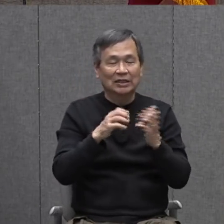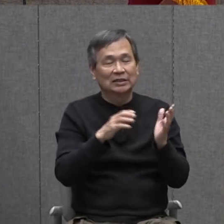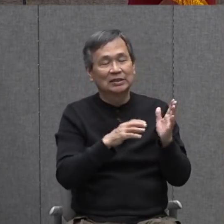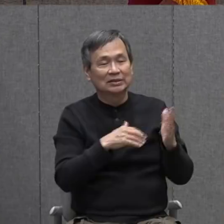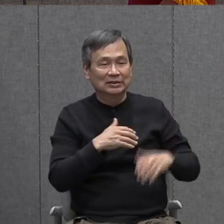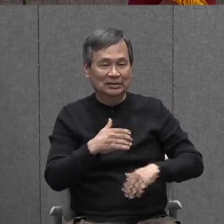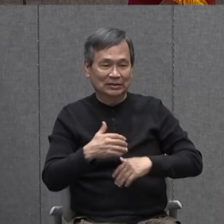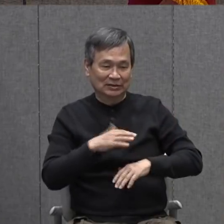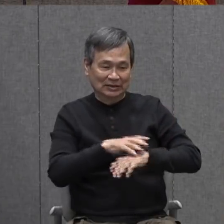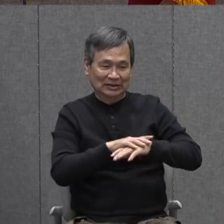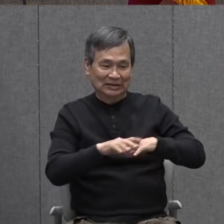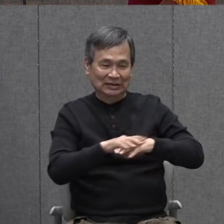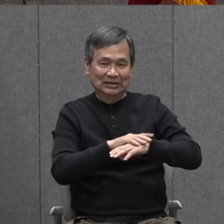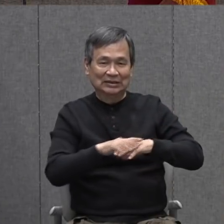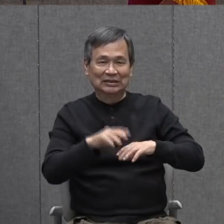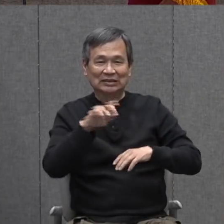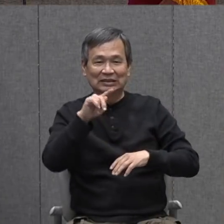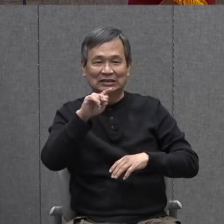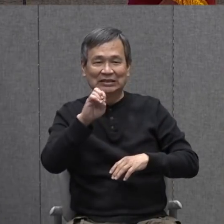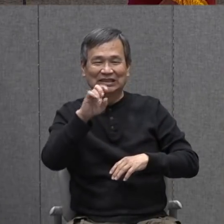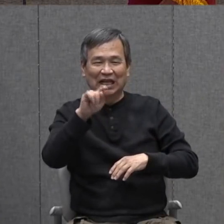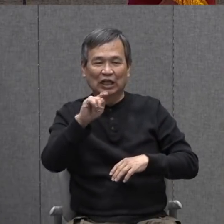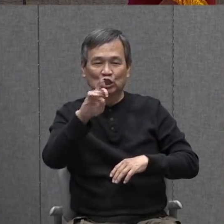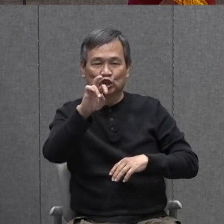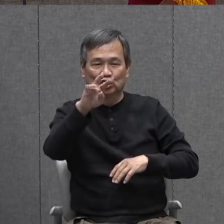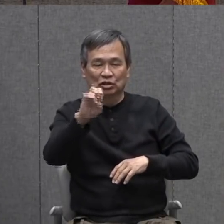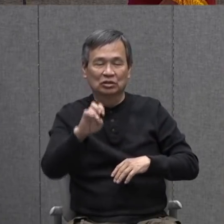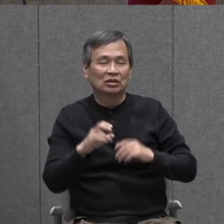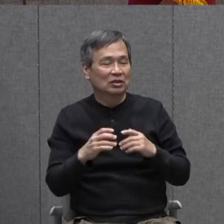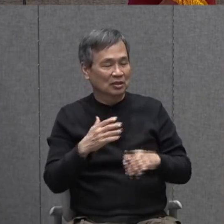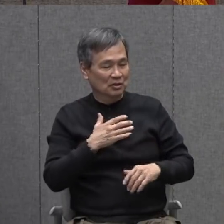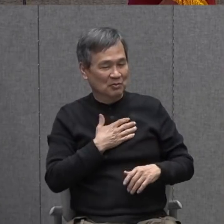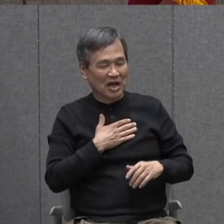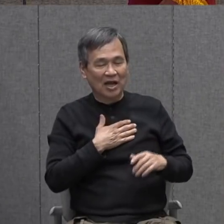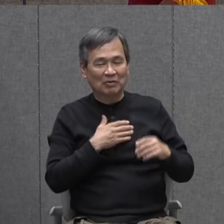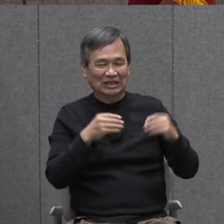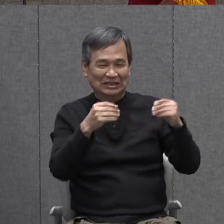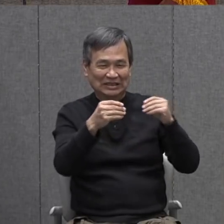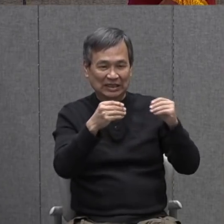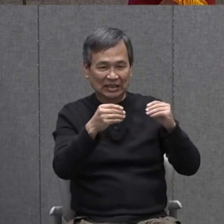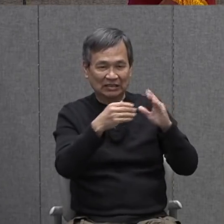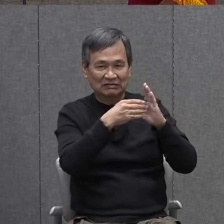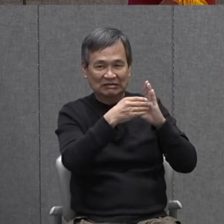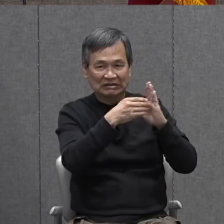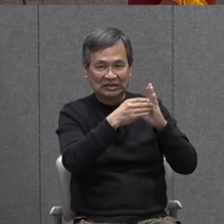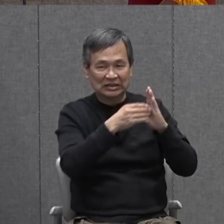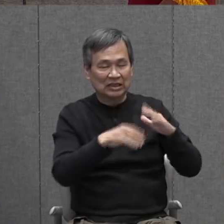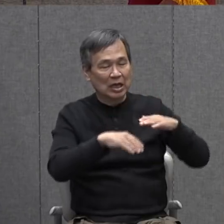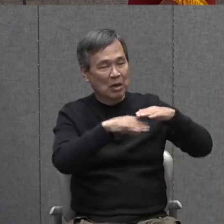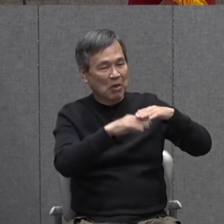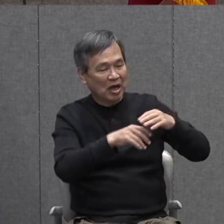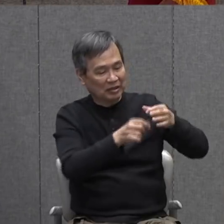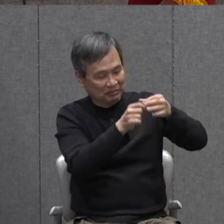Remember my paintbrush was real stiff and my bottom was real splotchy. These are all different ways